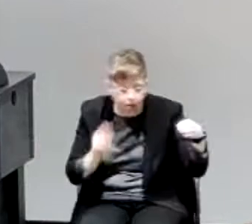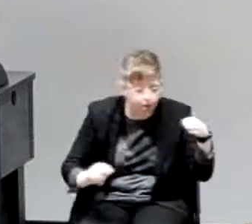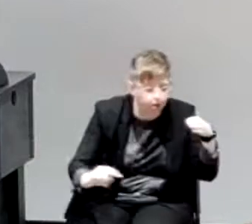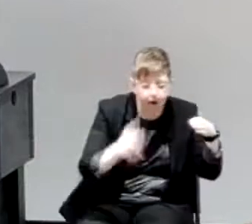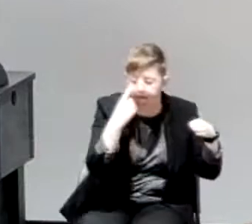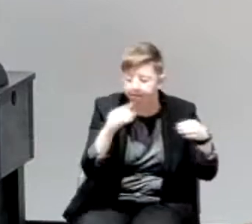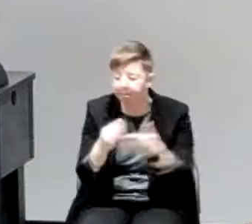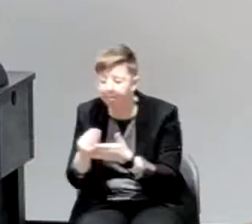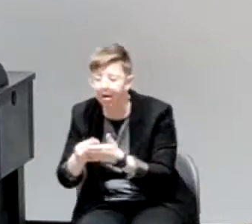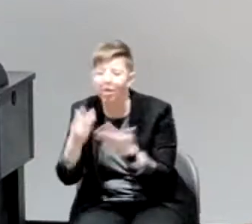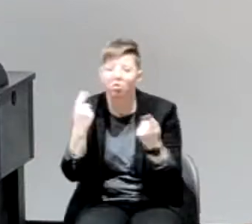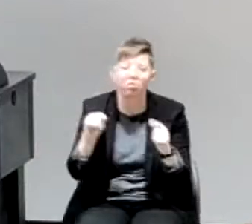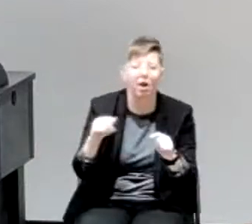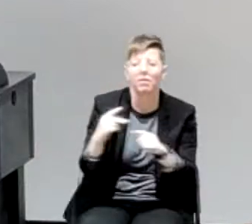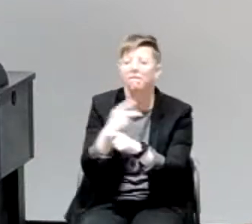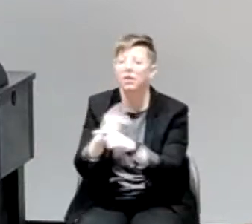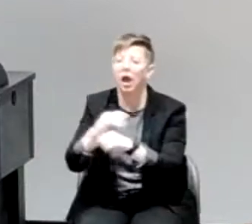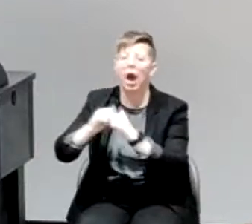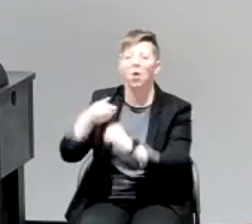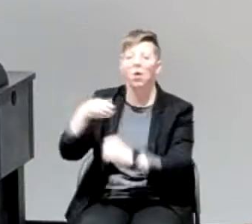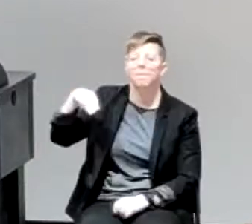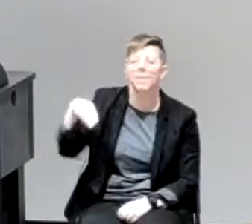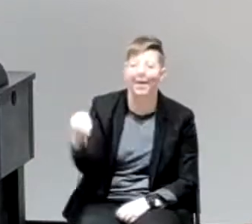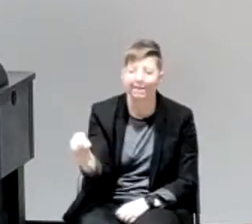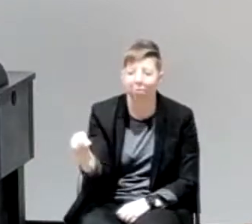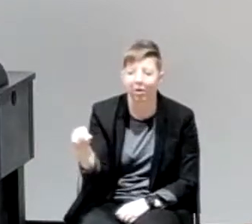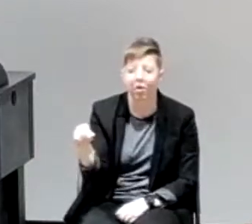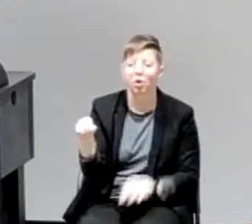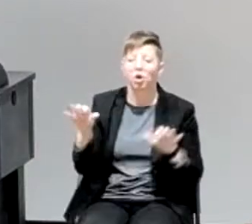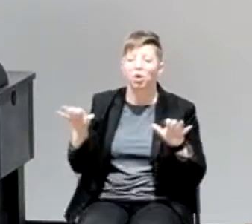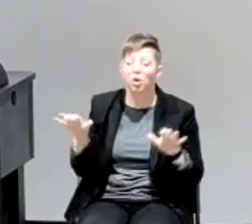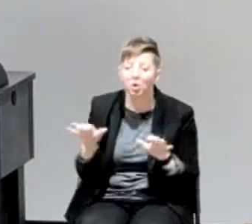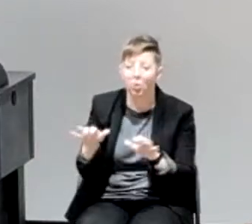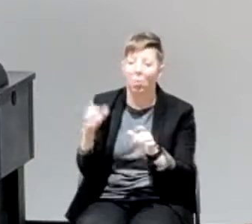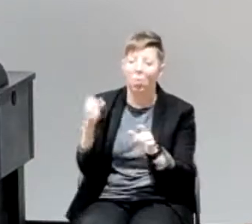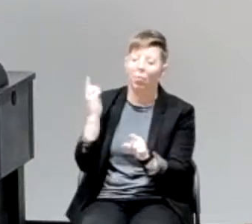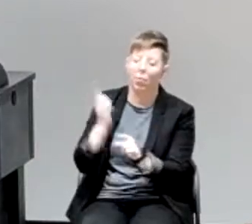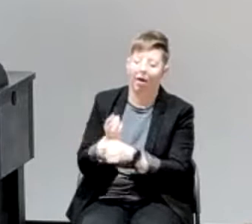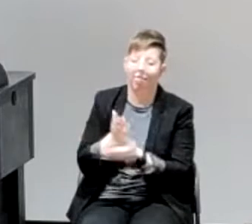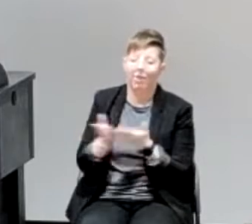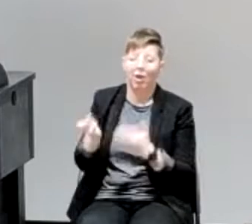do Nap on, ntla. There was no other President in the